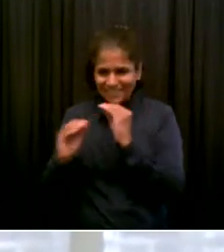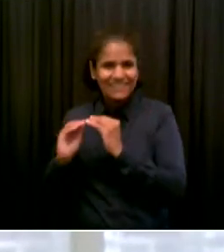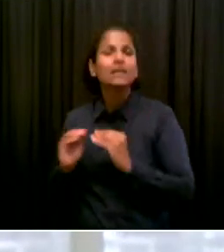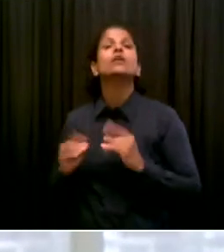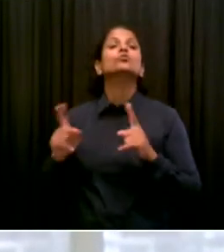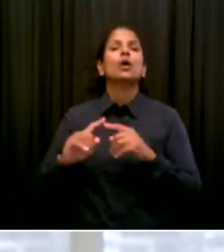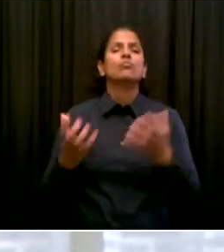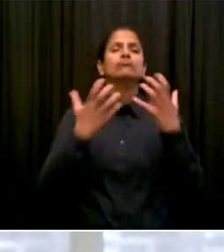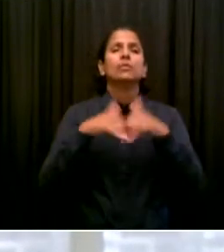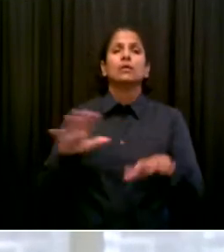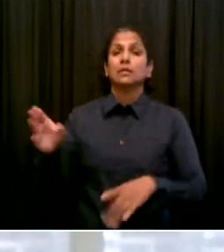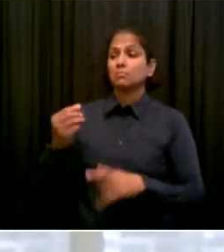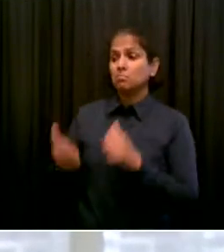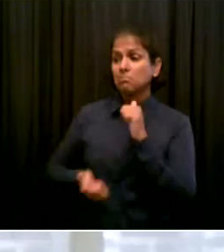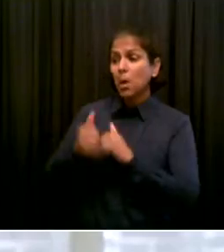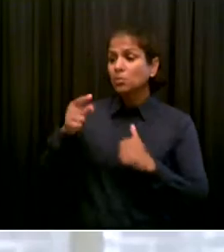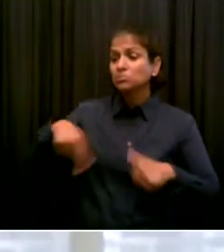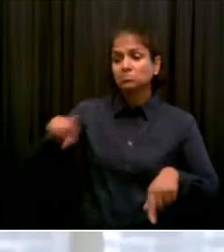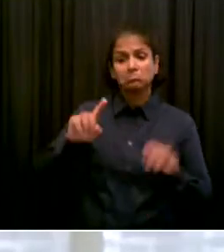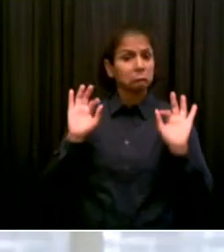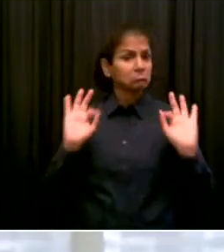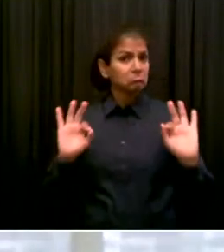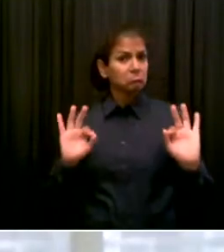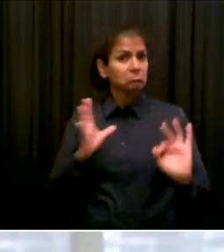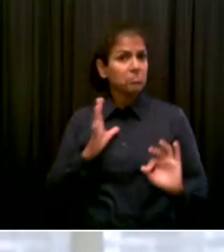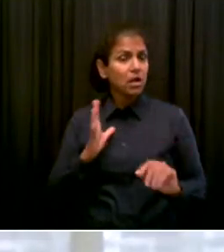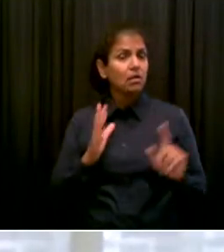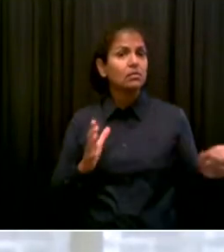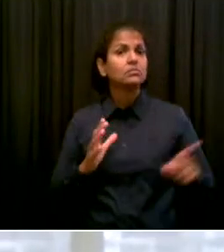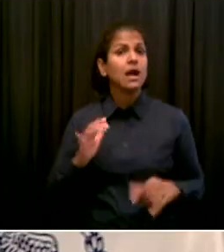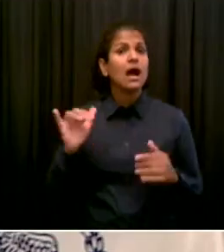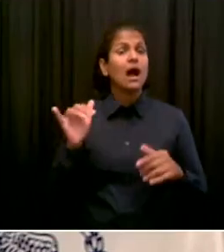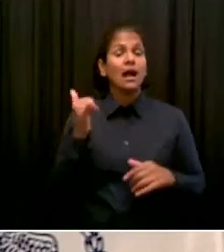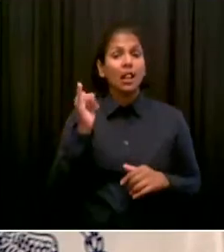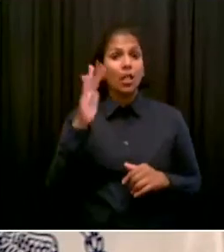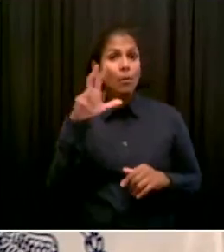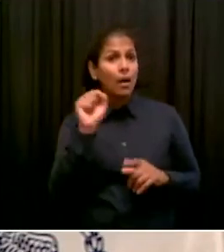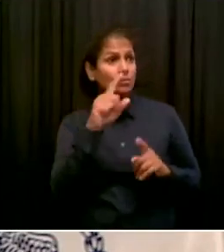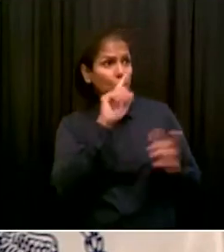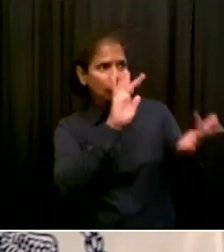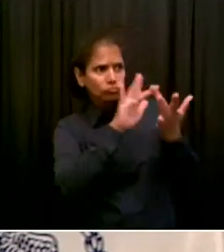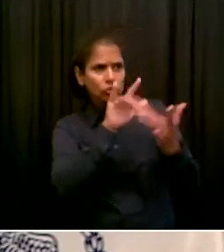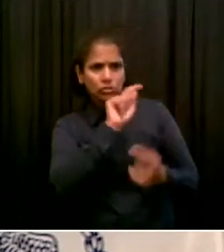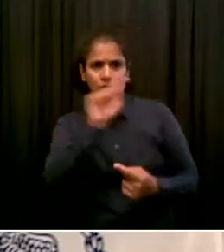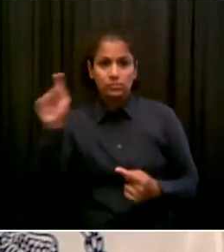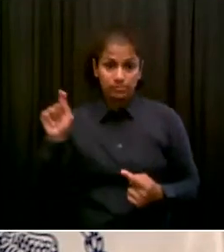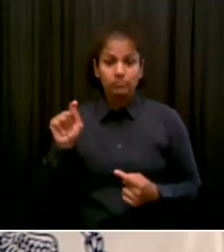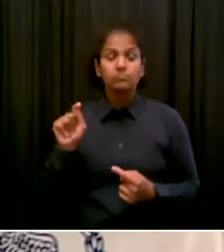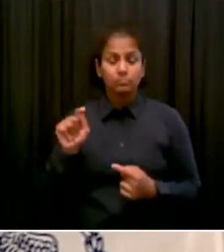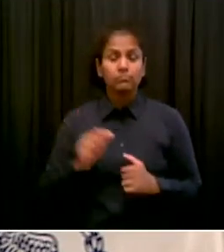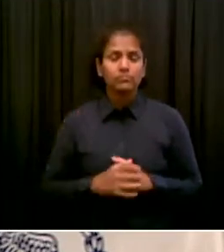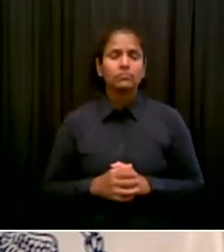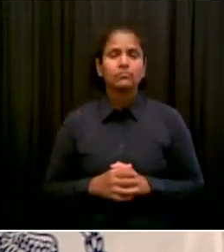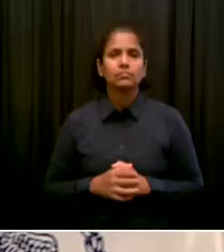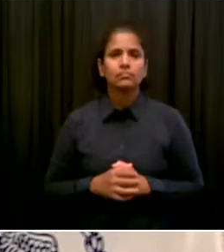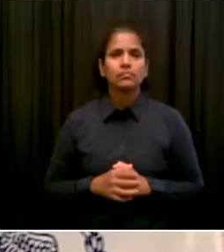THERE ARE ALWAYS A FEW PROBLEMS IN THE VERY BEGINNING, BUT SO FAR, WE ARE HEARING GOOD